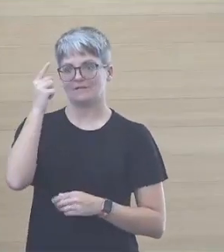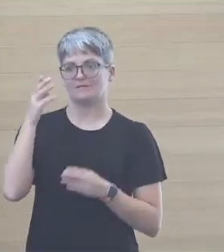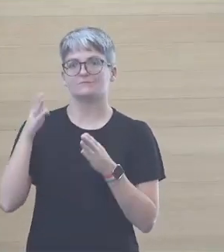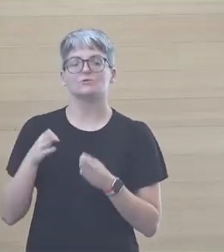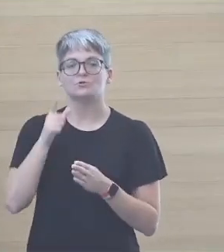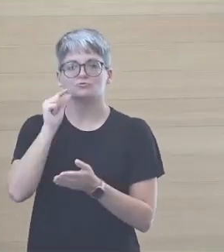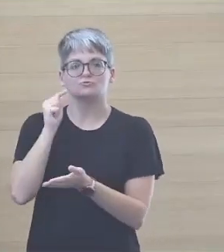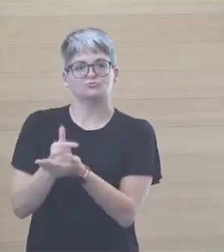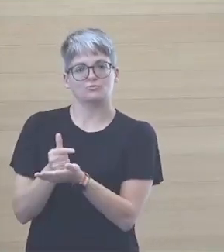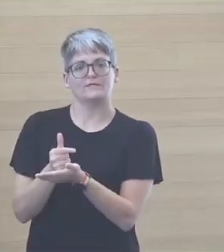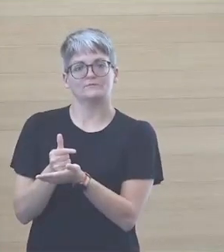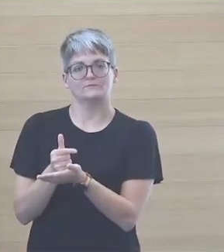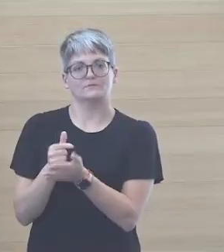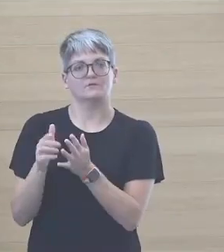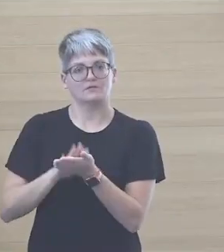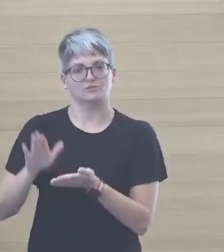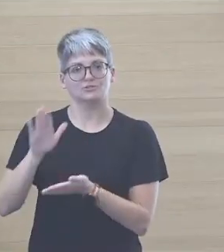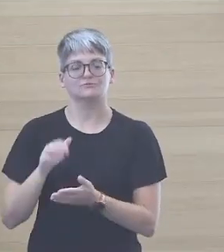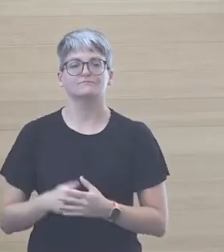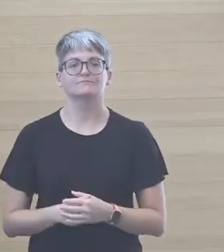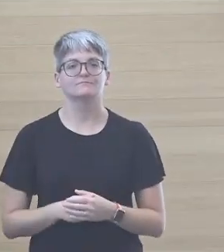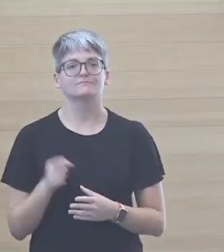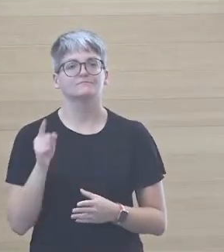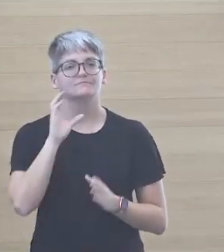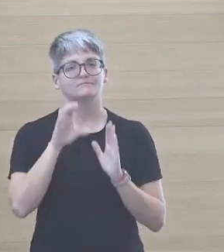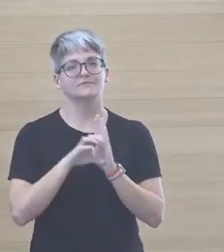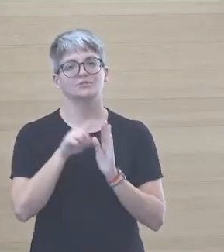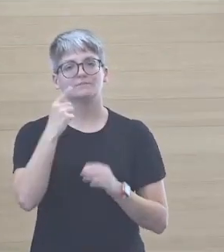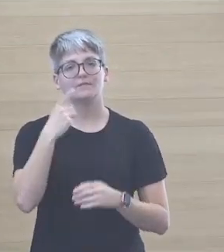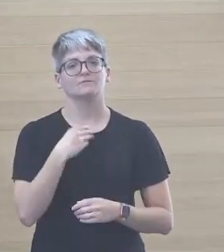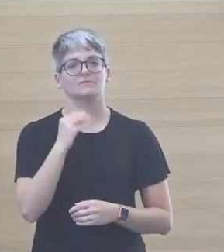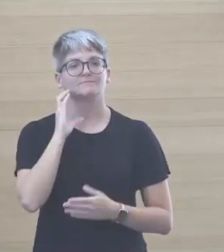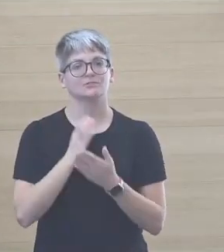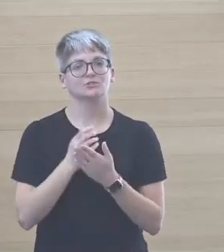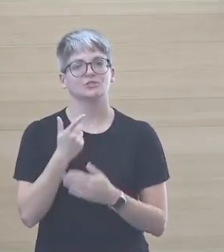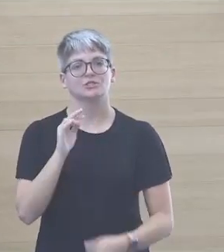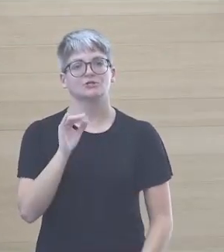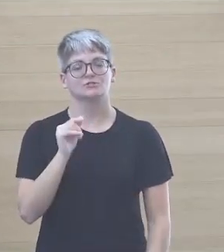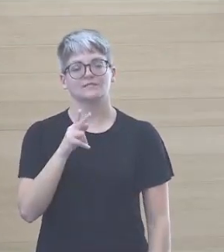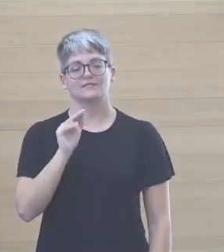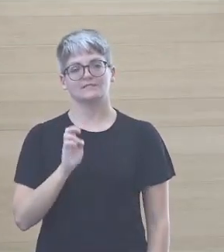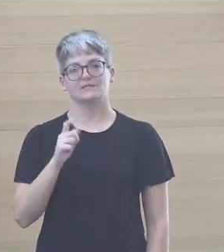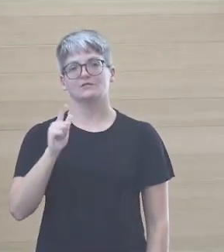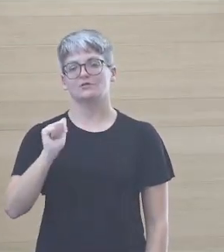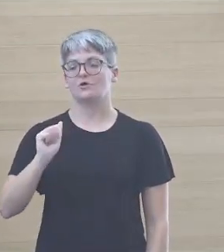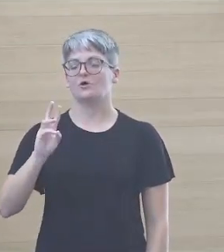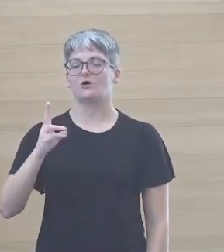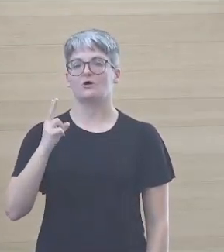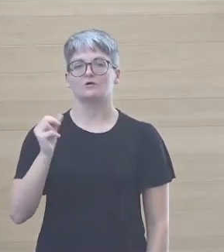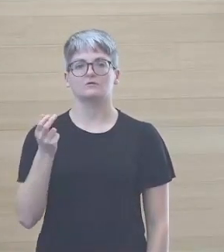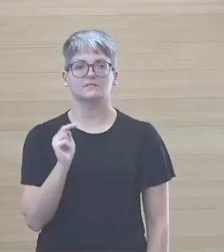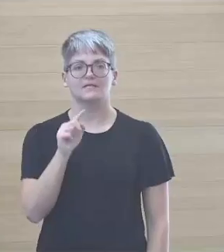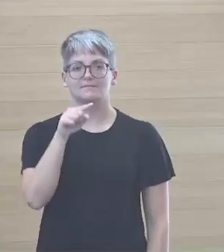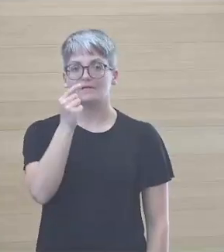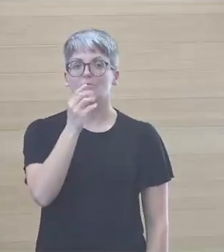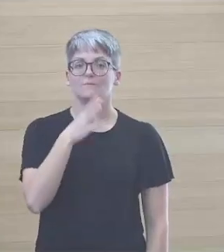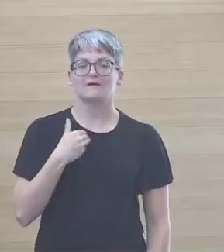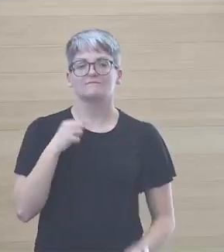And on the screen is a black and white photo of Geraldine Lawhorn, a black woman with short black hair.